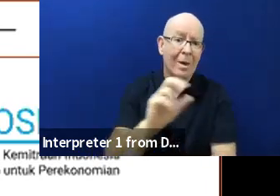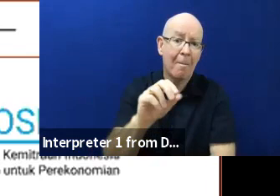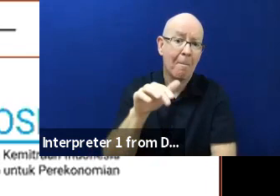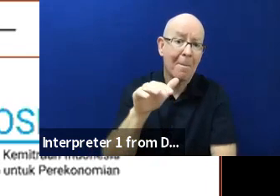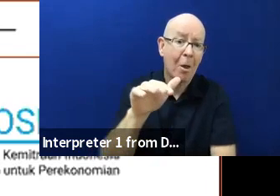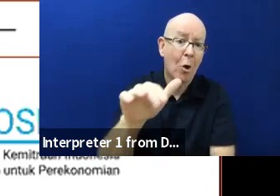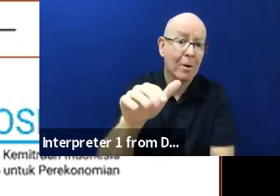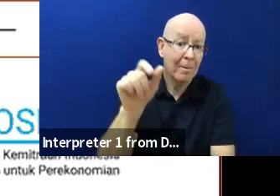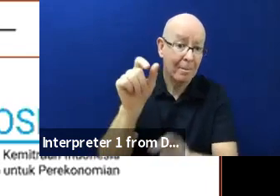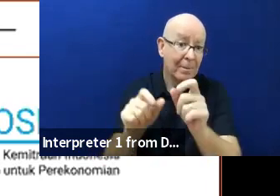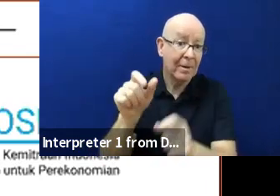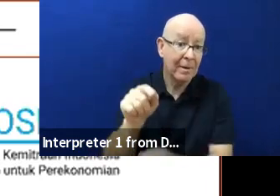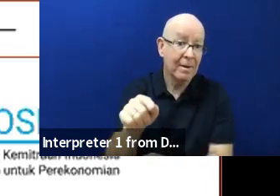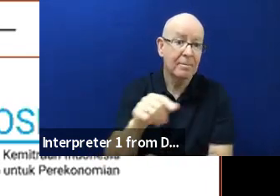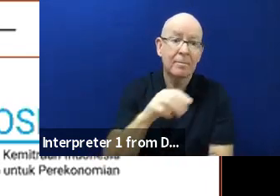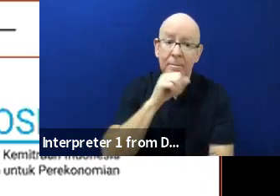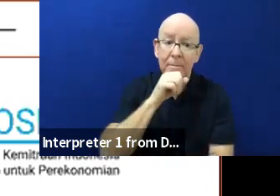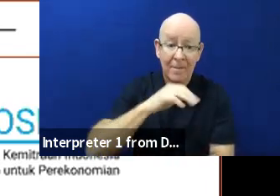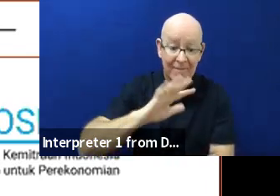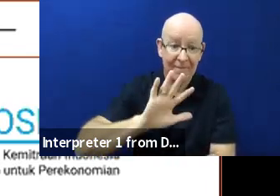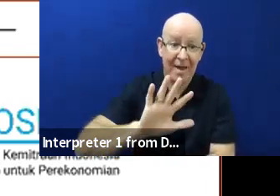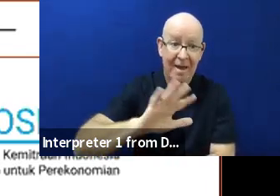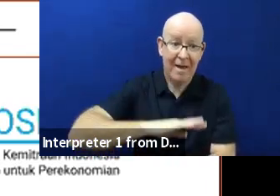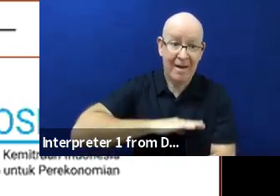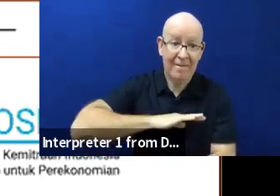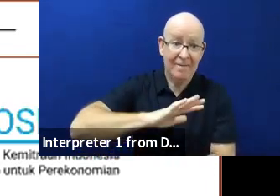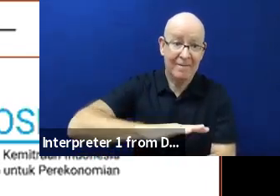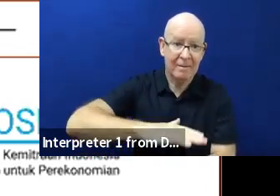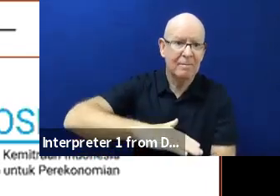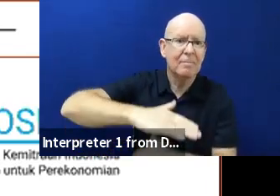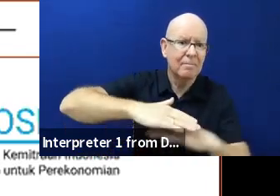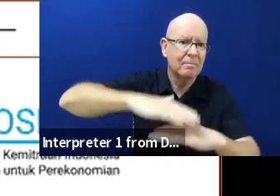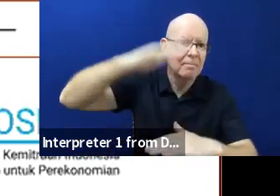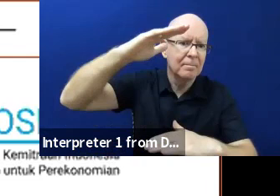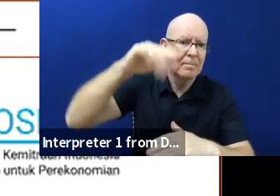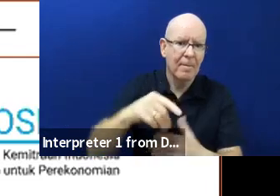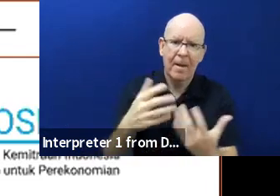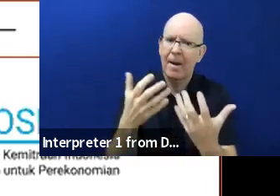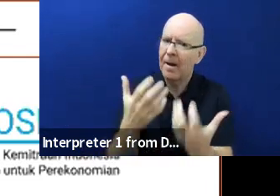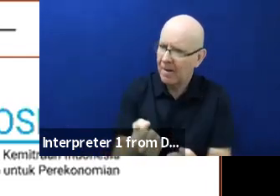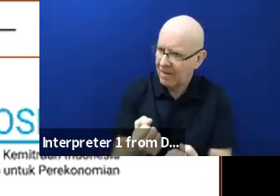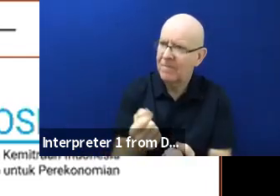persons with disabilities are living across Indonesia's archipelago, a slightly higher number